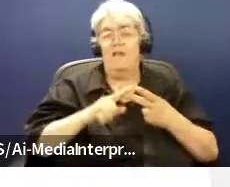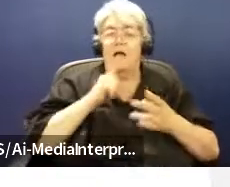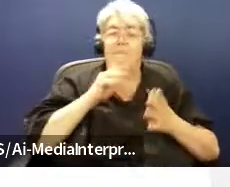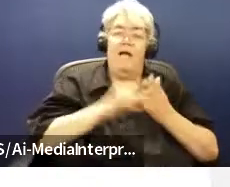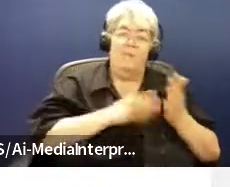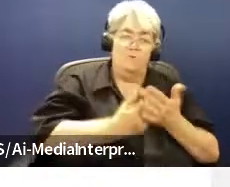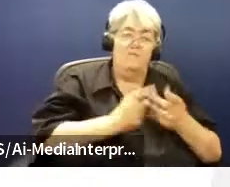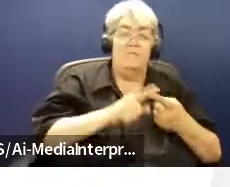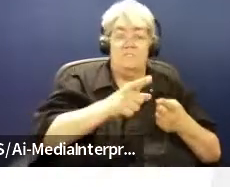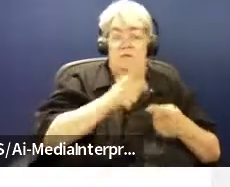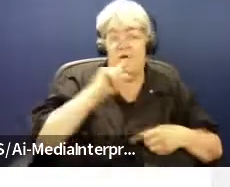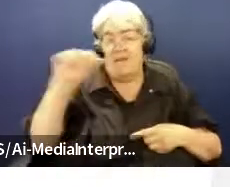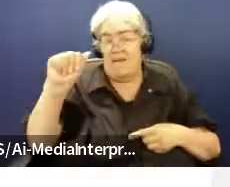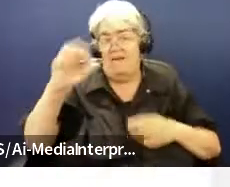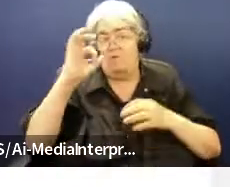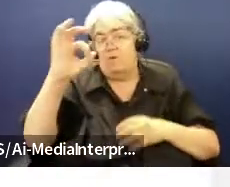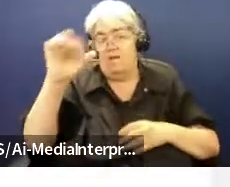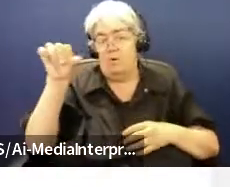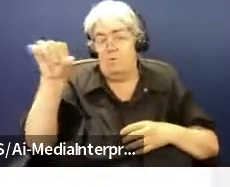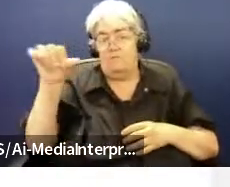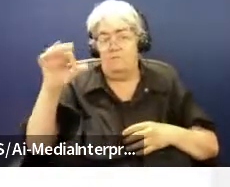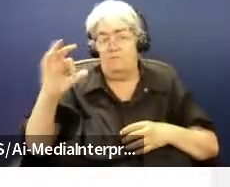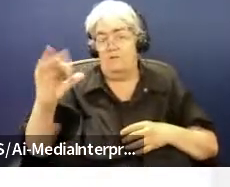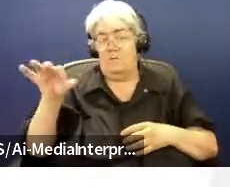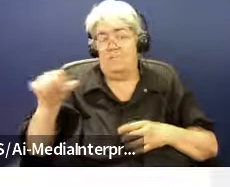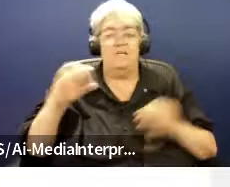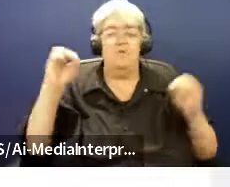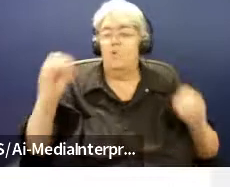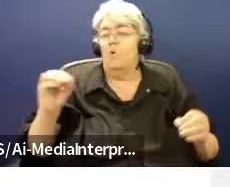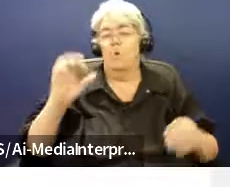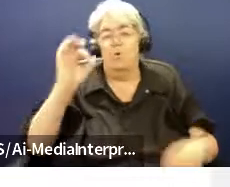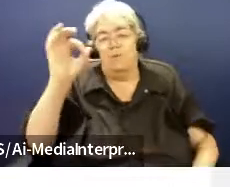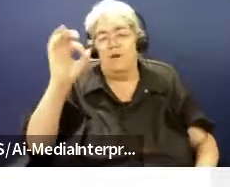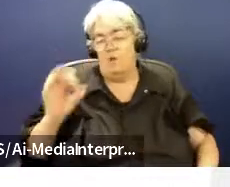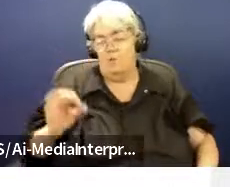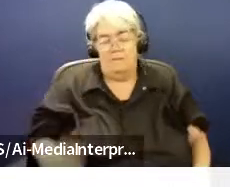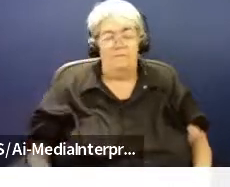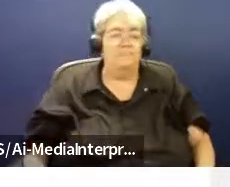Likewise, I can press the X which is for checkboxes. SPEAKER: Participant type, select all that apply,